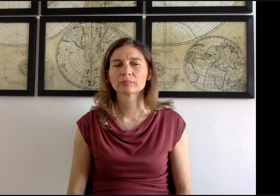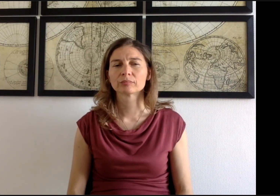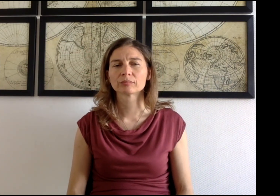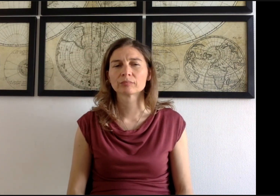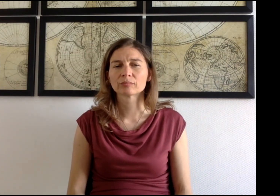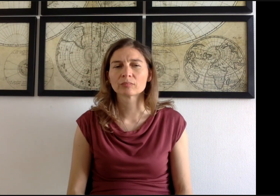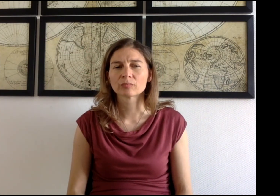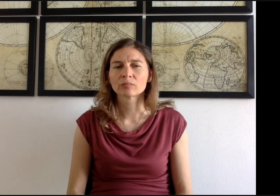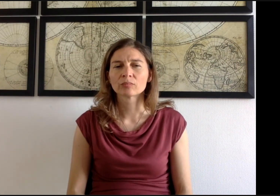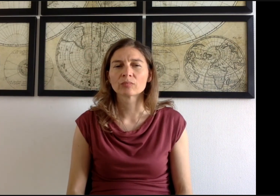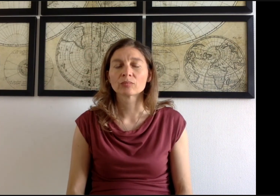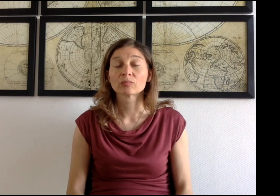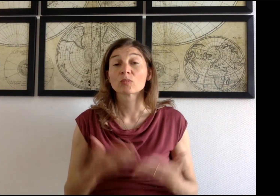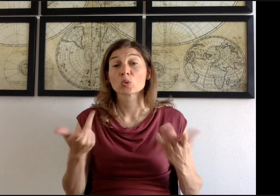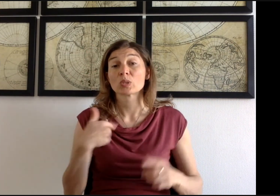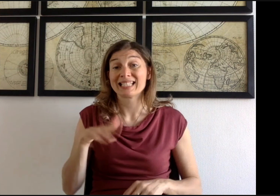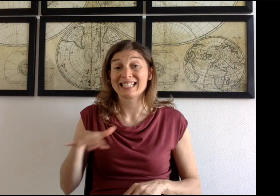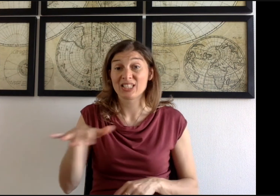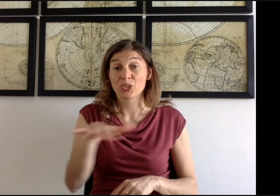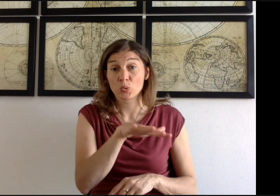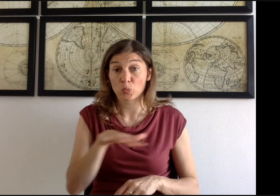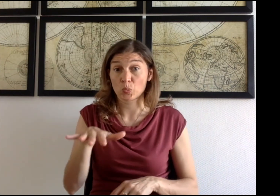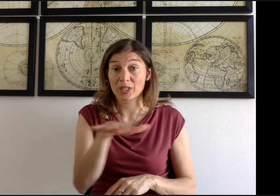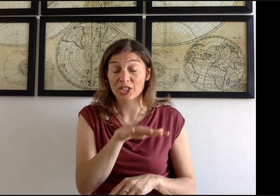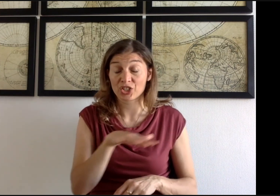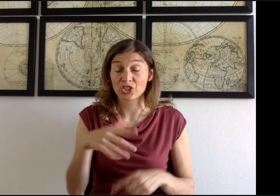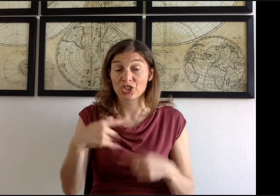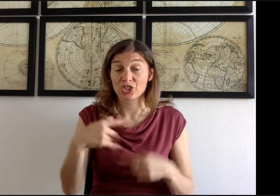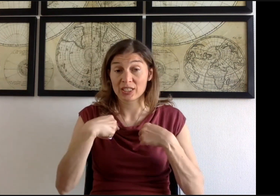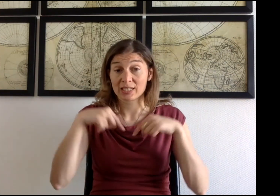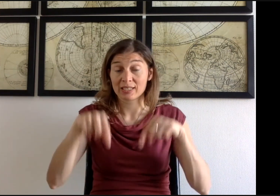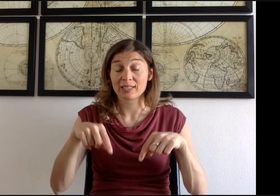Given the situation we are facing due to the COVID-19